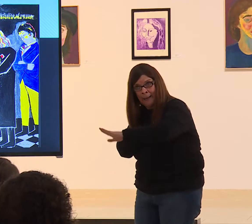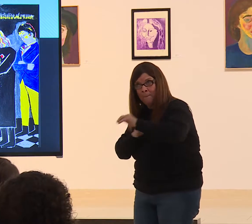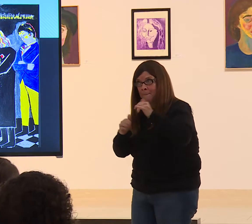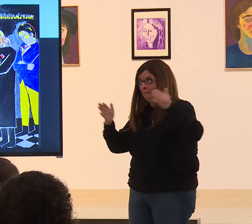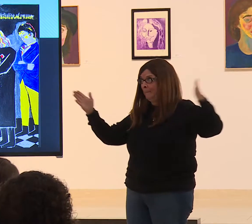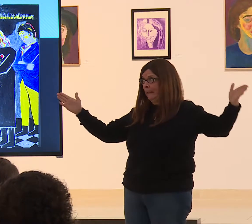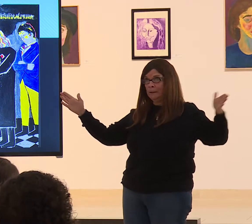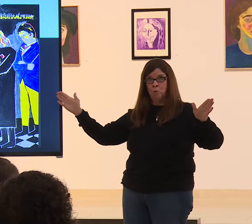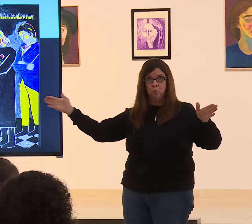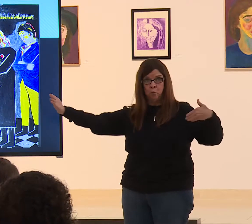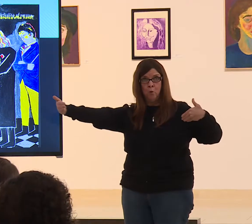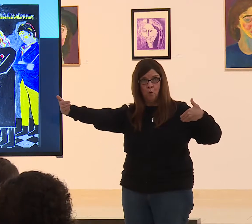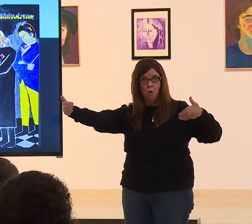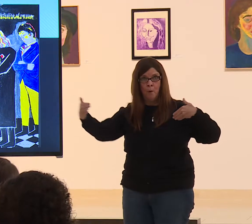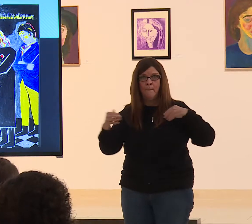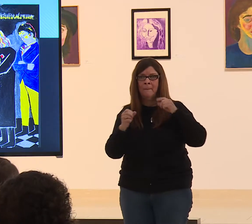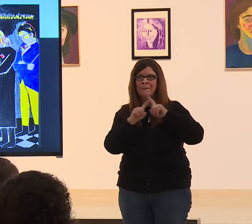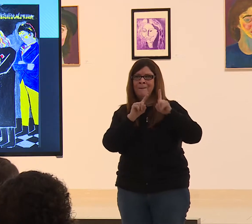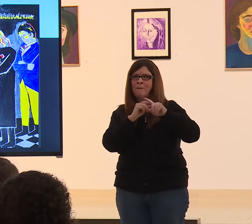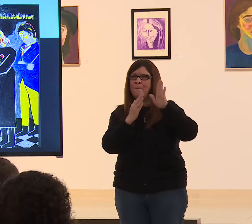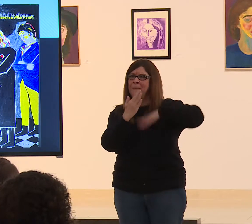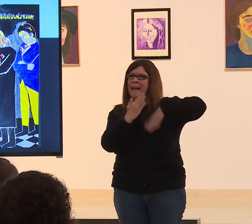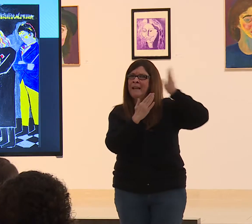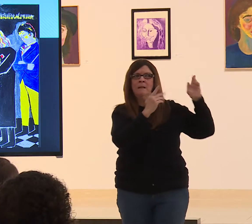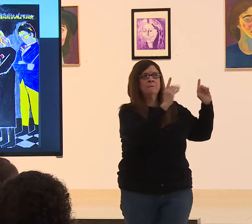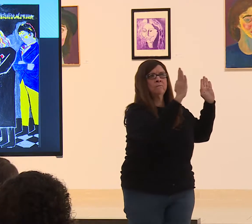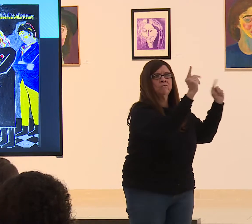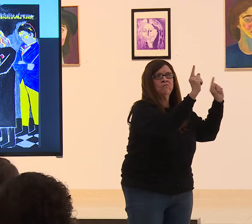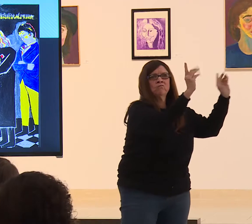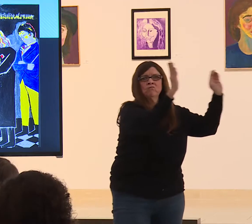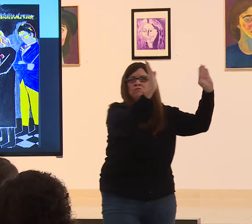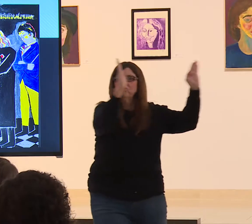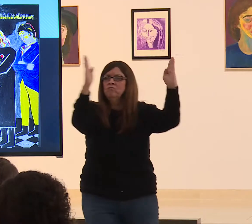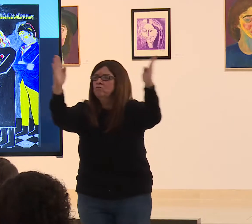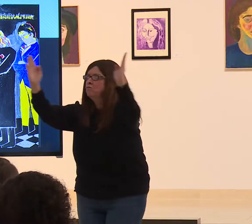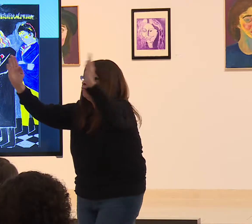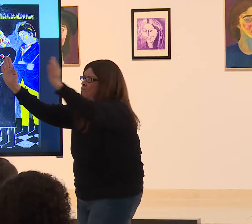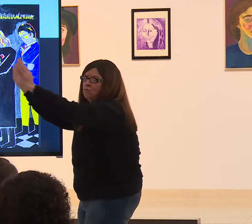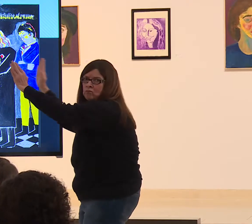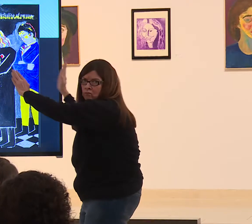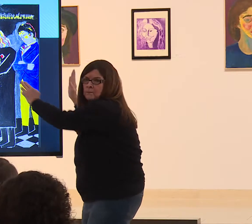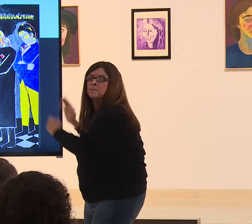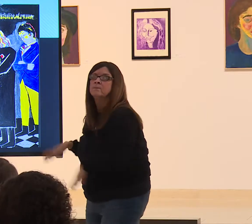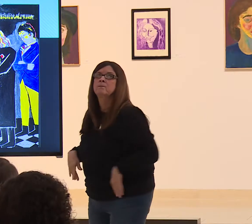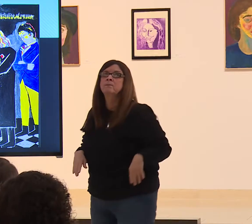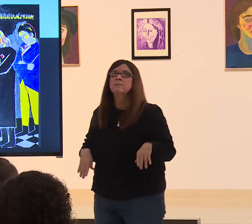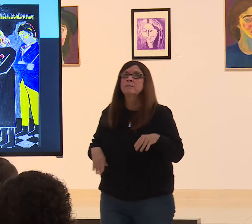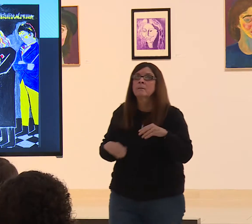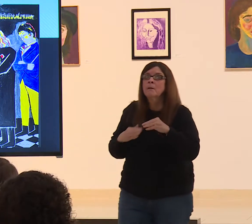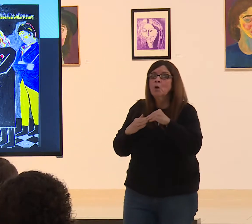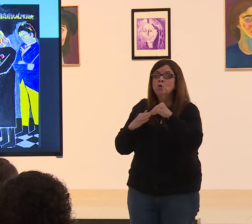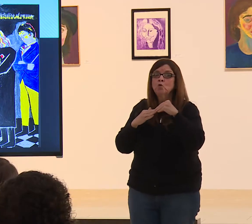I entered this large room with these incredible but very big paintings hung on the wall.